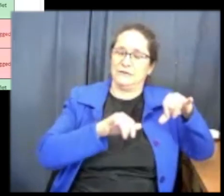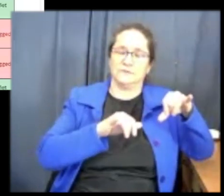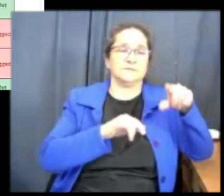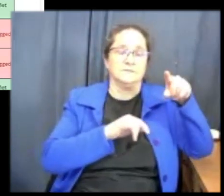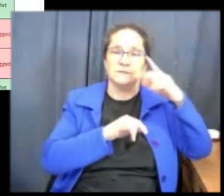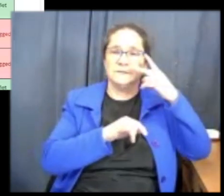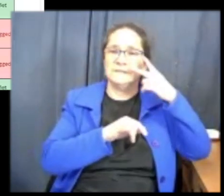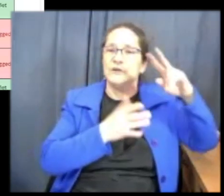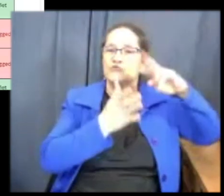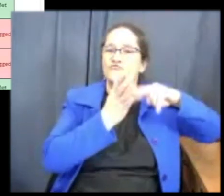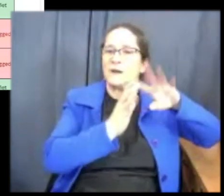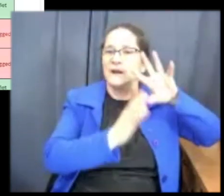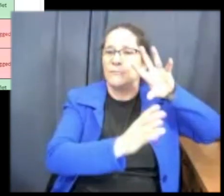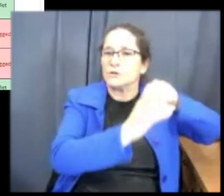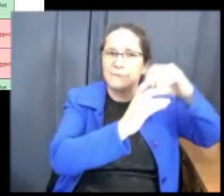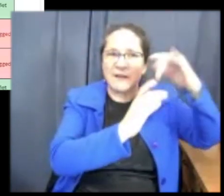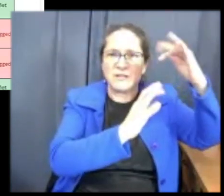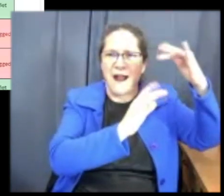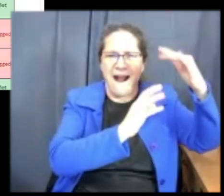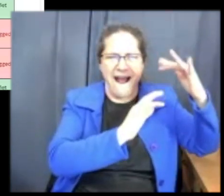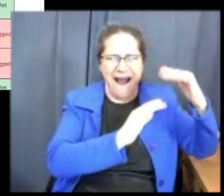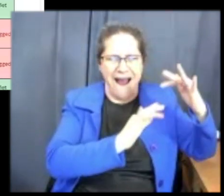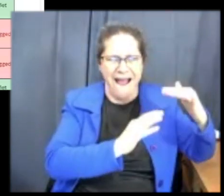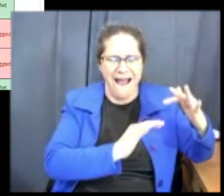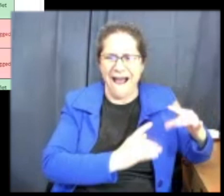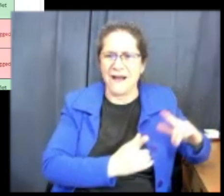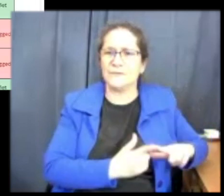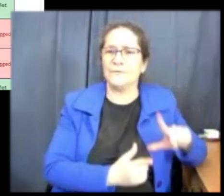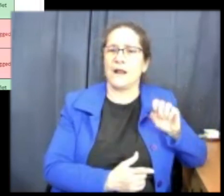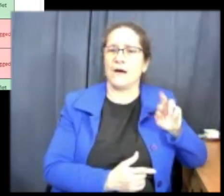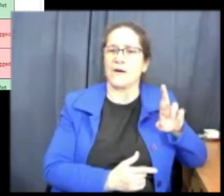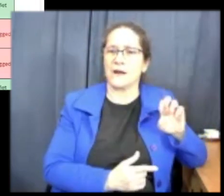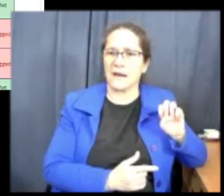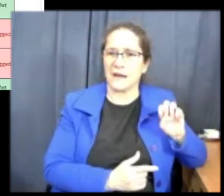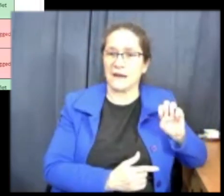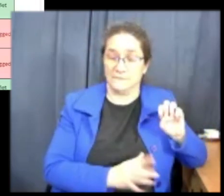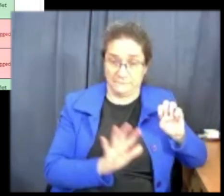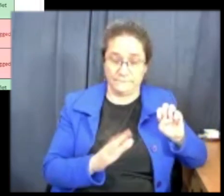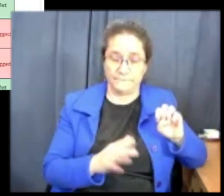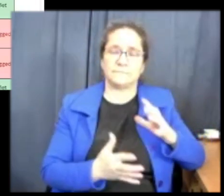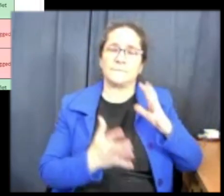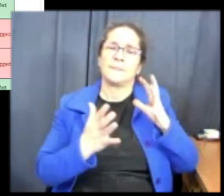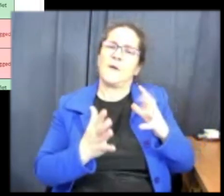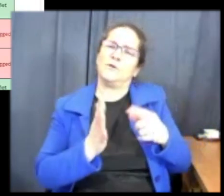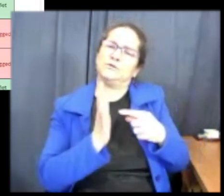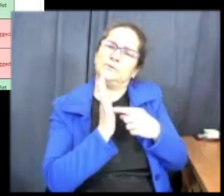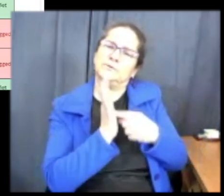rate all the way to least restrictive environment. And then I do want to point out this orange box in the middle